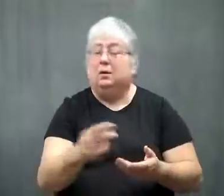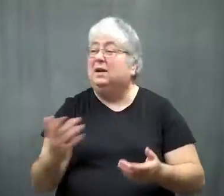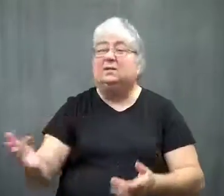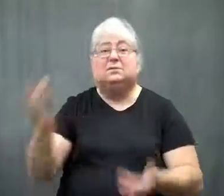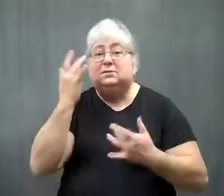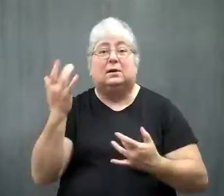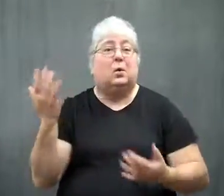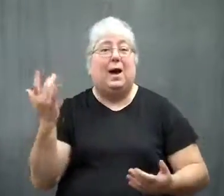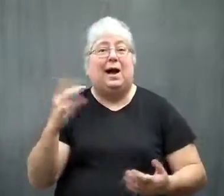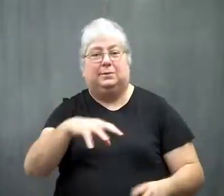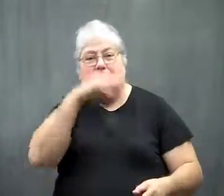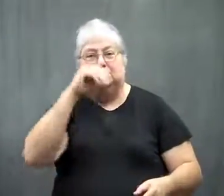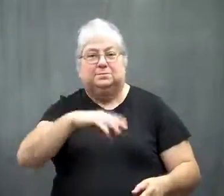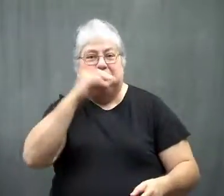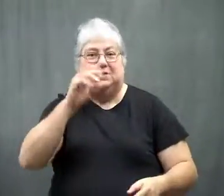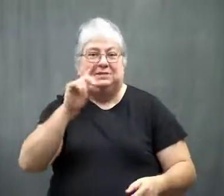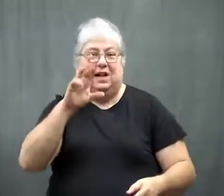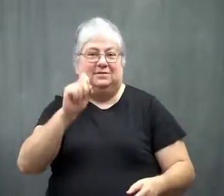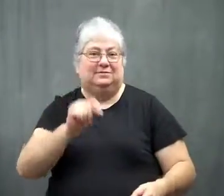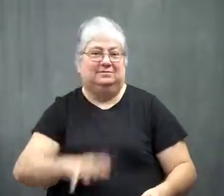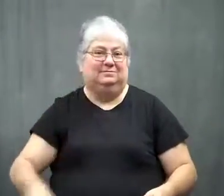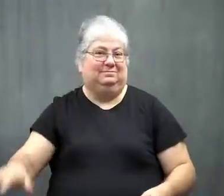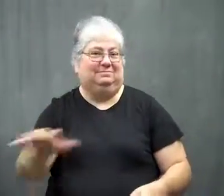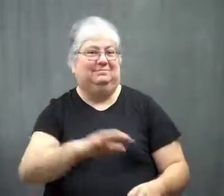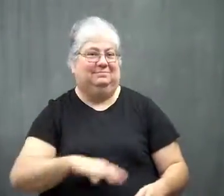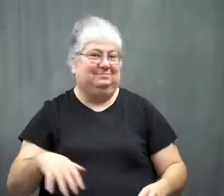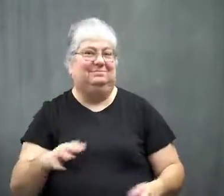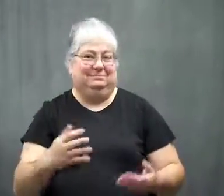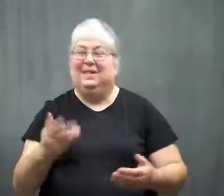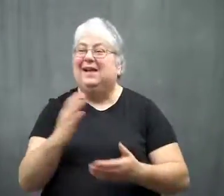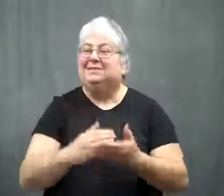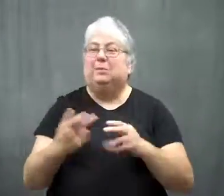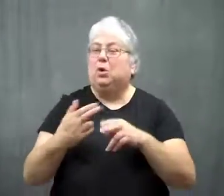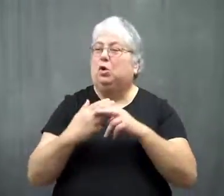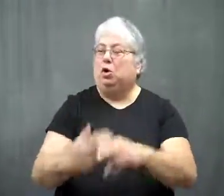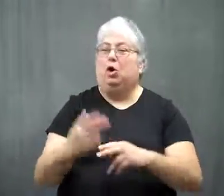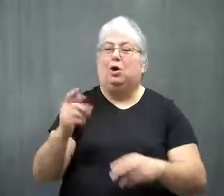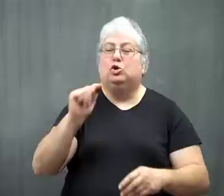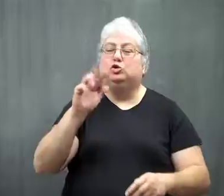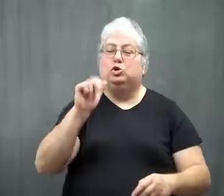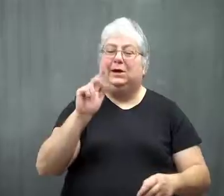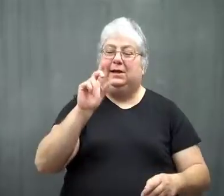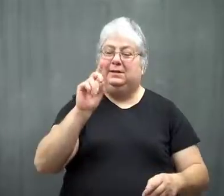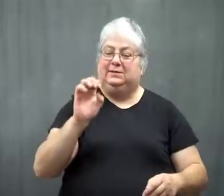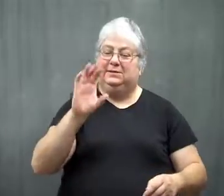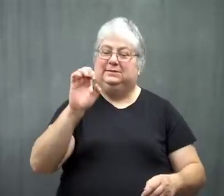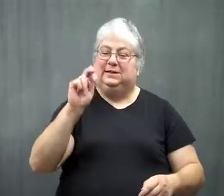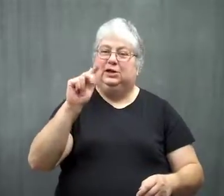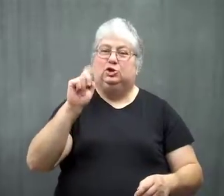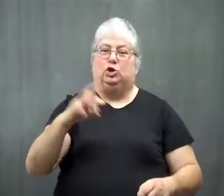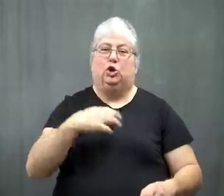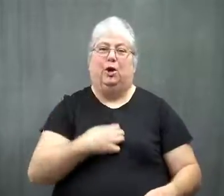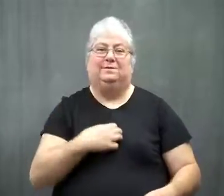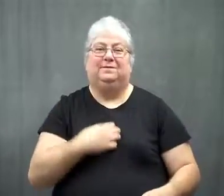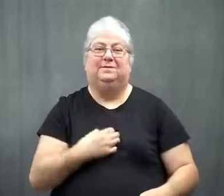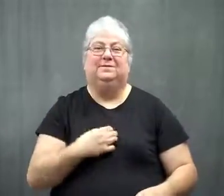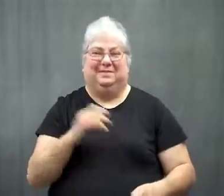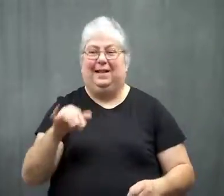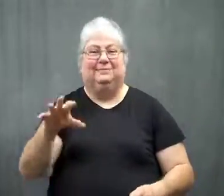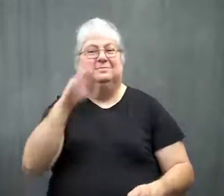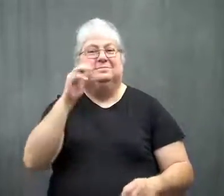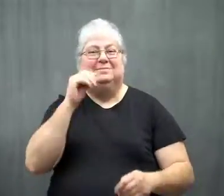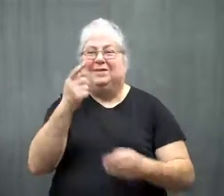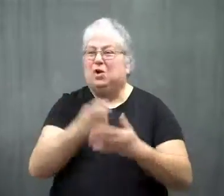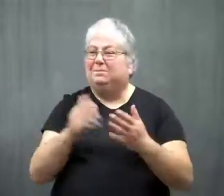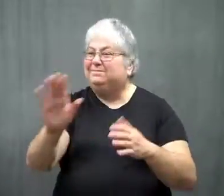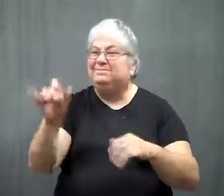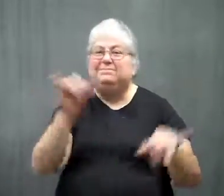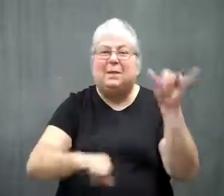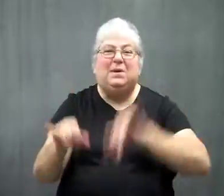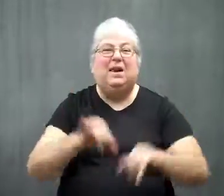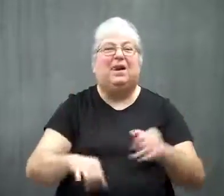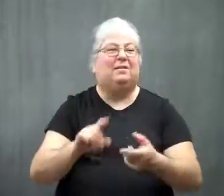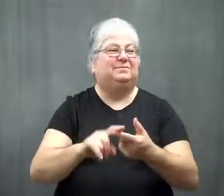have gotten sick from inhaling the dust.